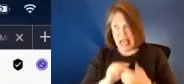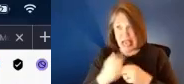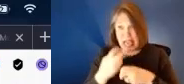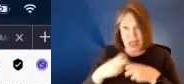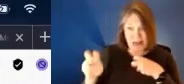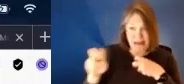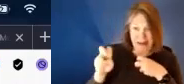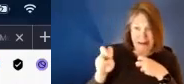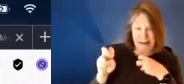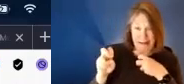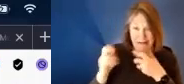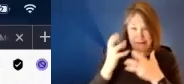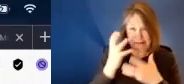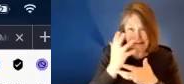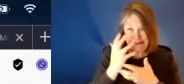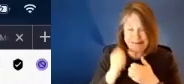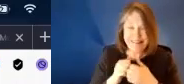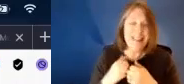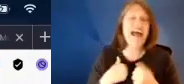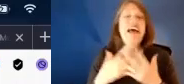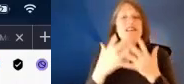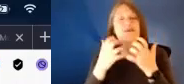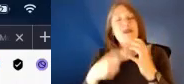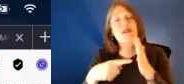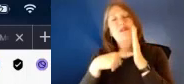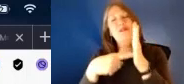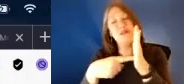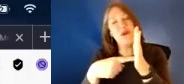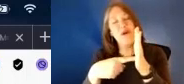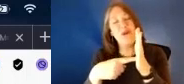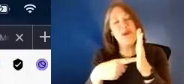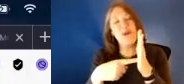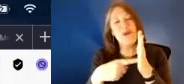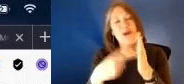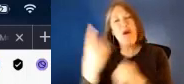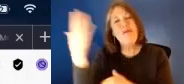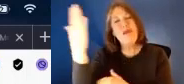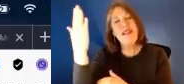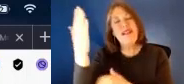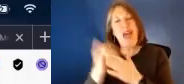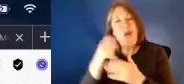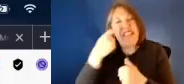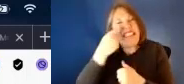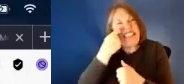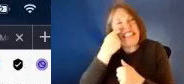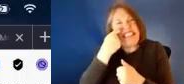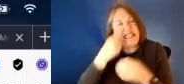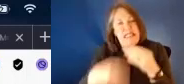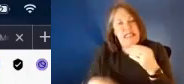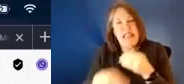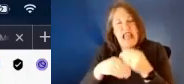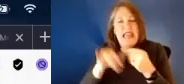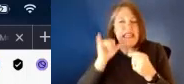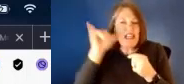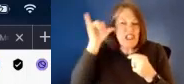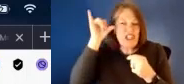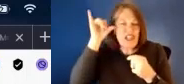06:47:45 I just want to show you a presentation that was added just yesterday after only two